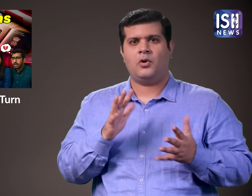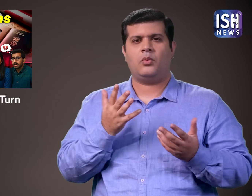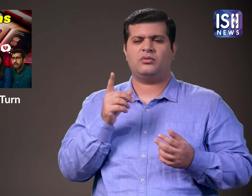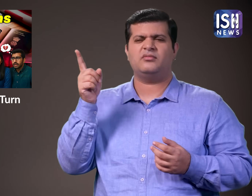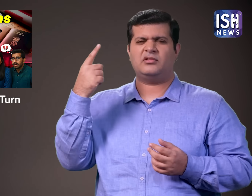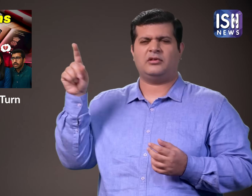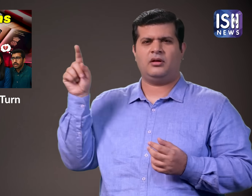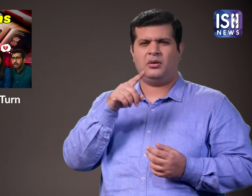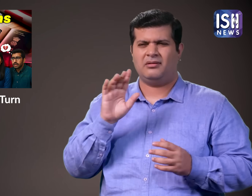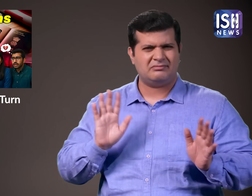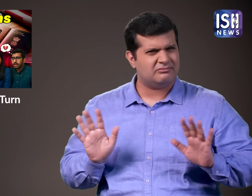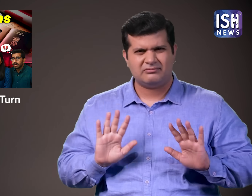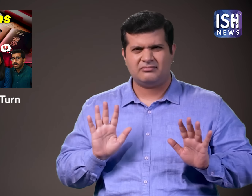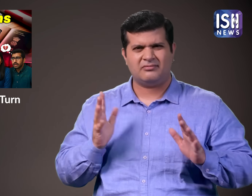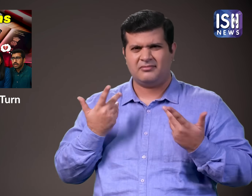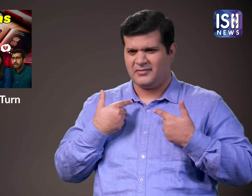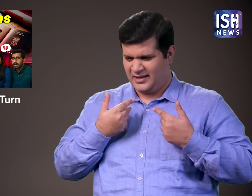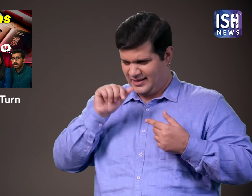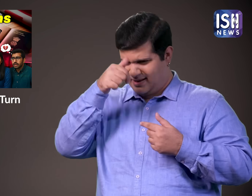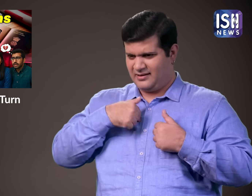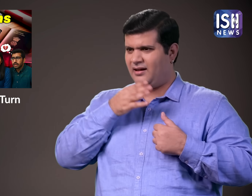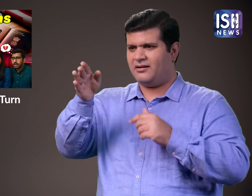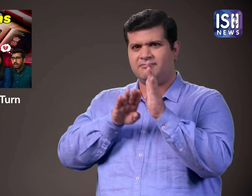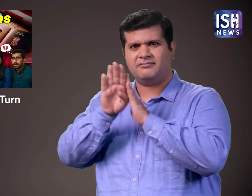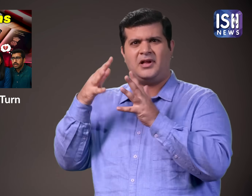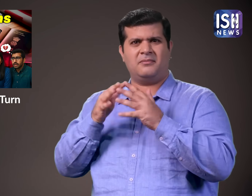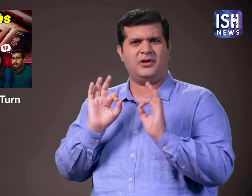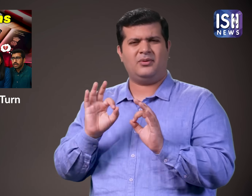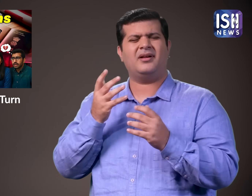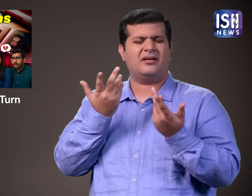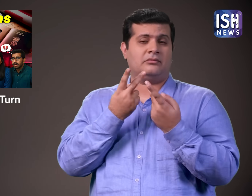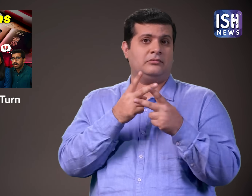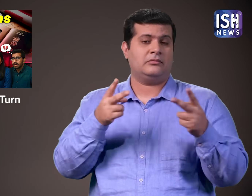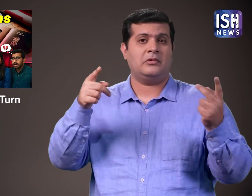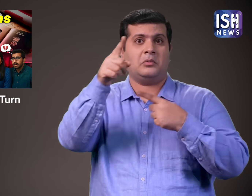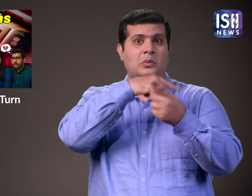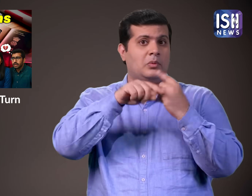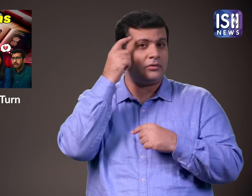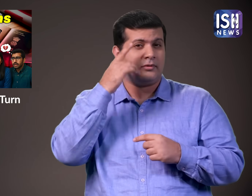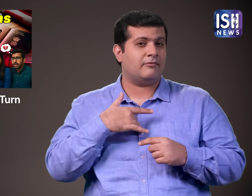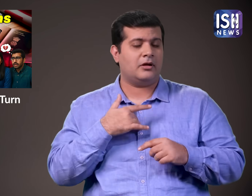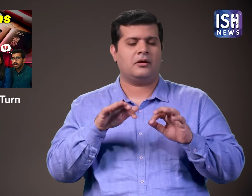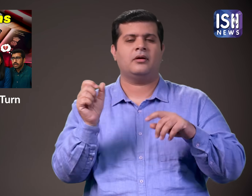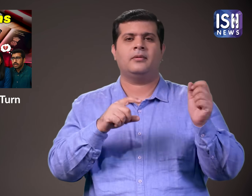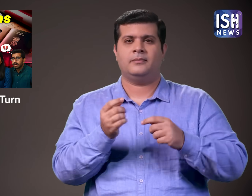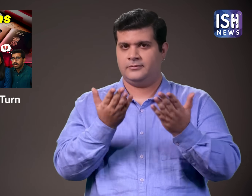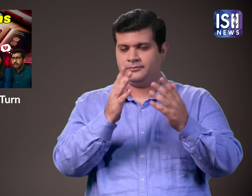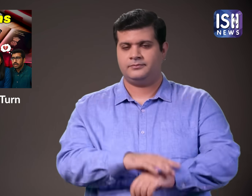Or it feels unfair to Indians, who are helping develop America’s economy? Share your thoughts in the comments.